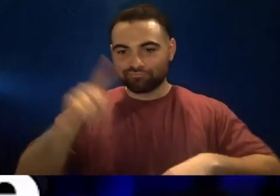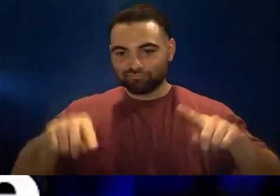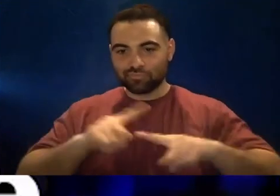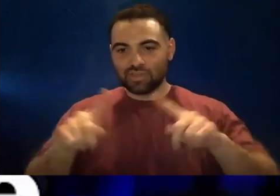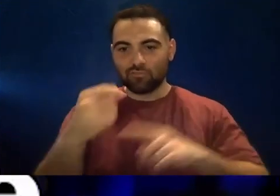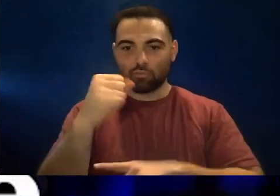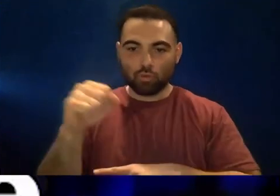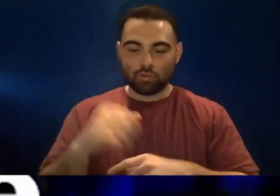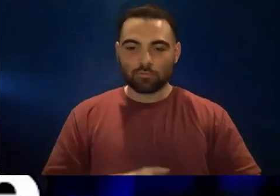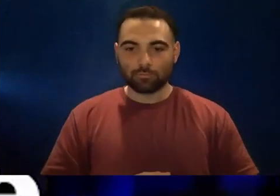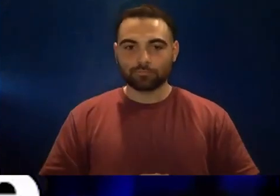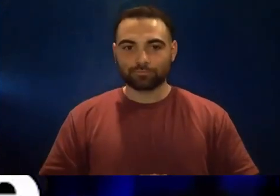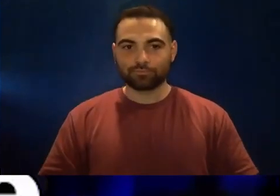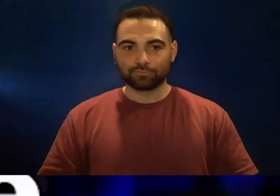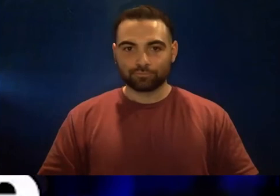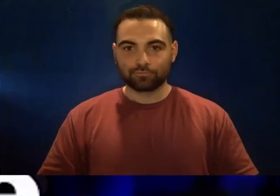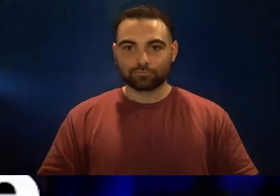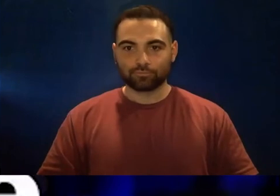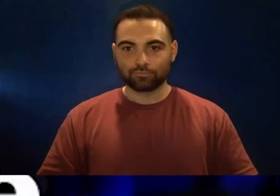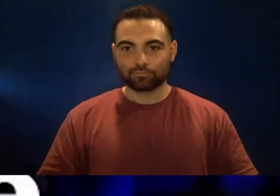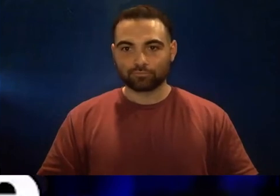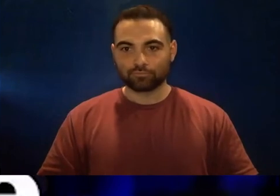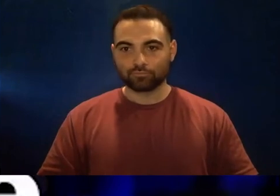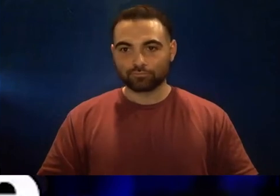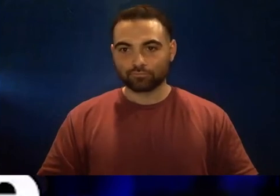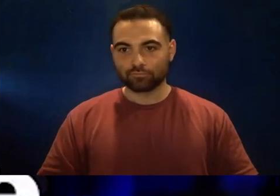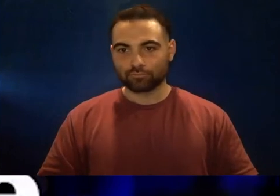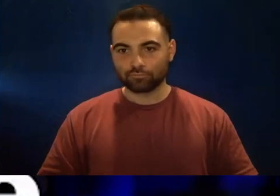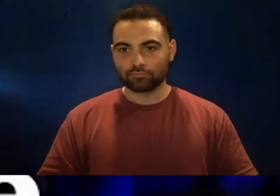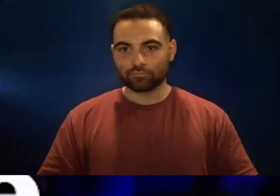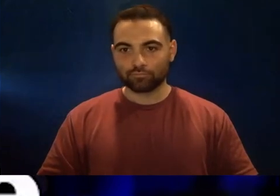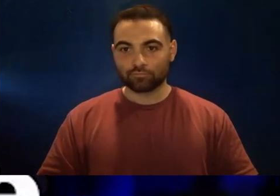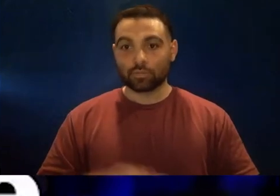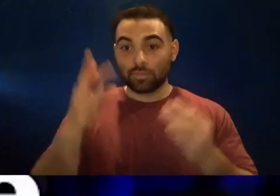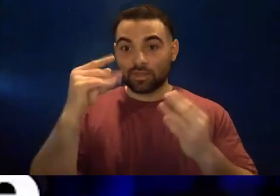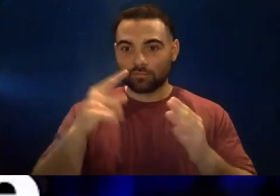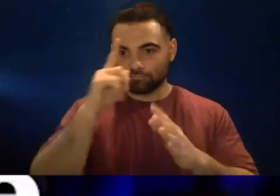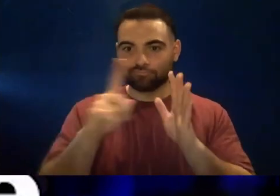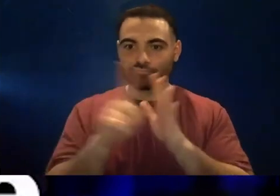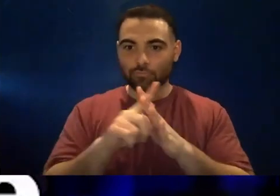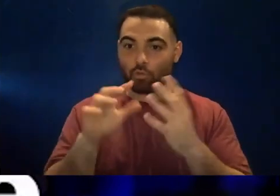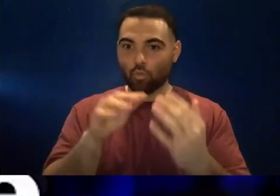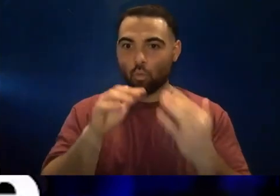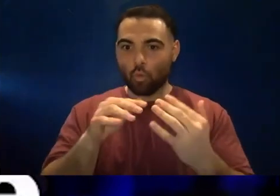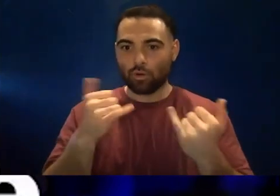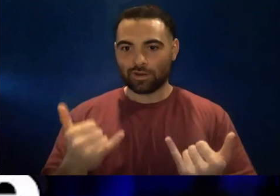And I'm thinking maybe the issue of war is going to be the current topic